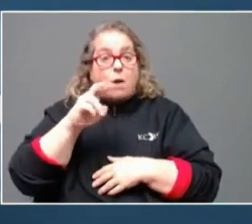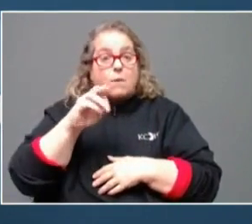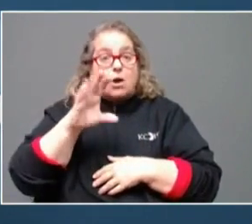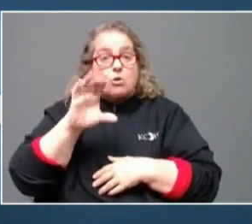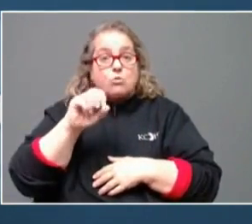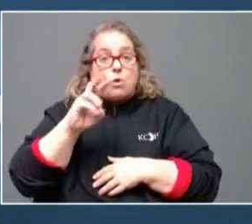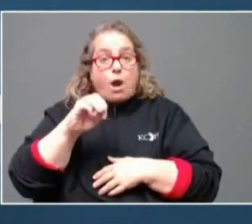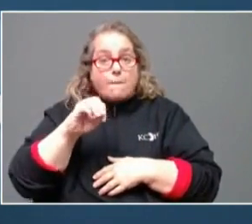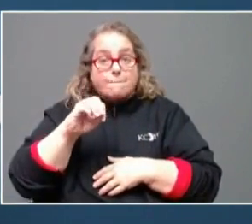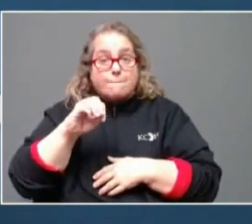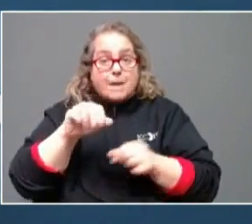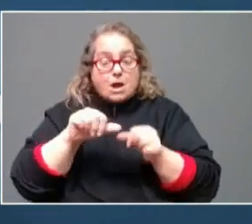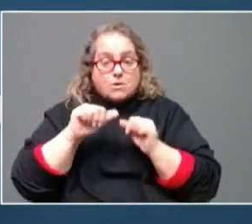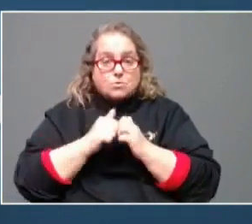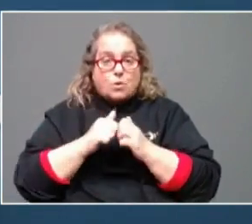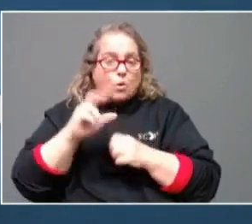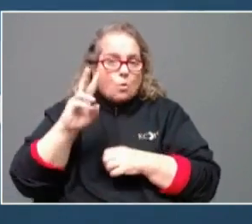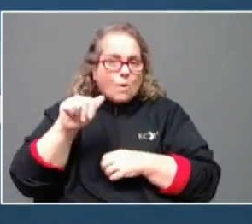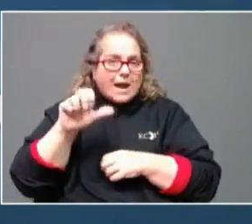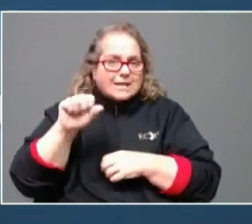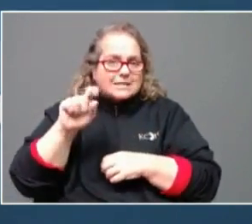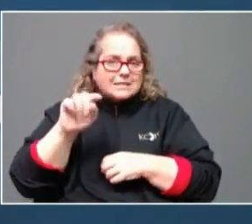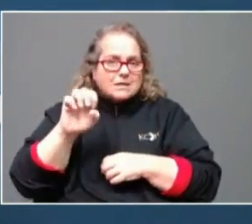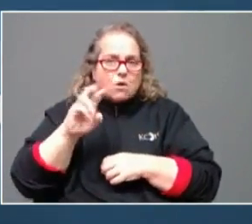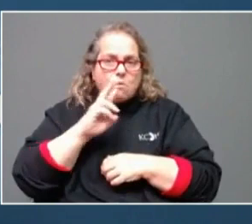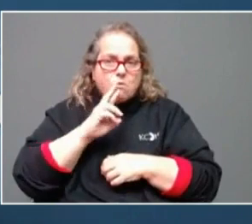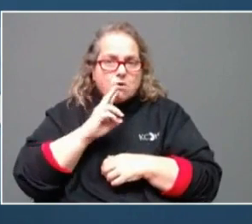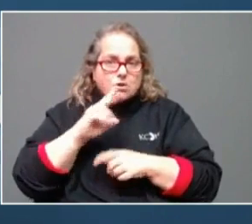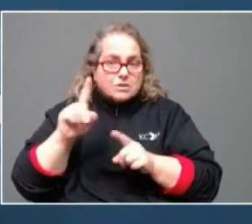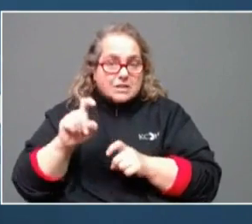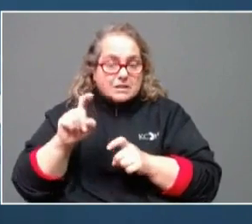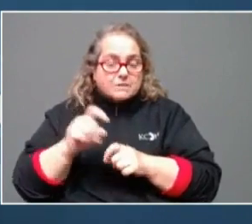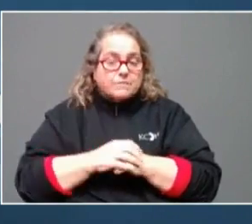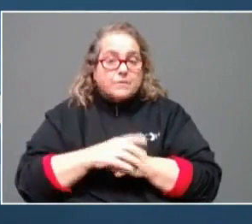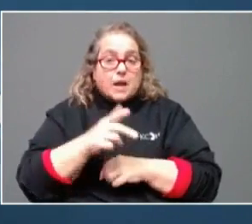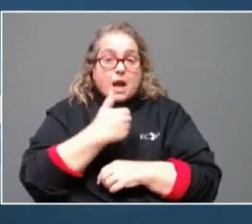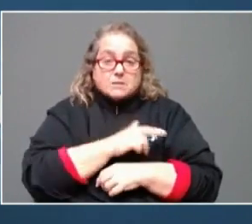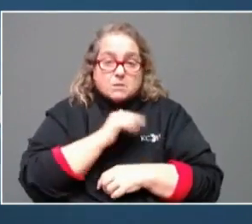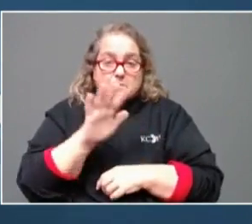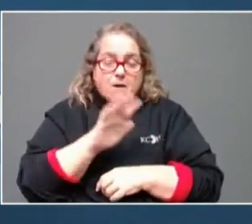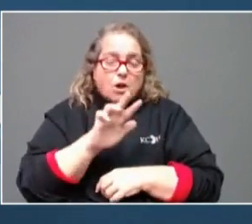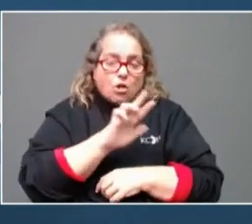So the the hospitals, it's it's about 33, that are reporting critical